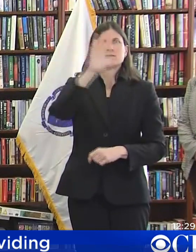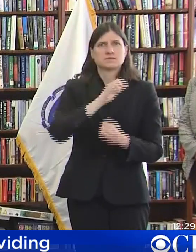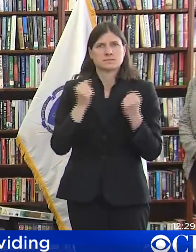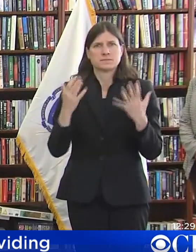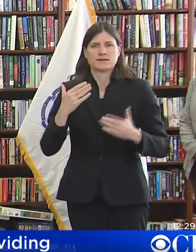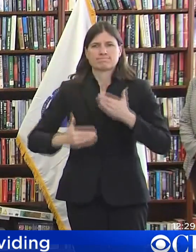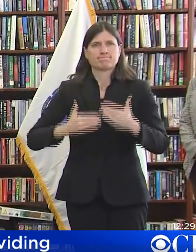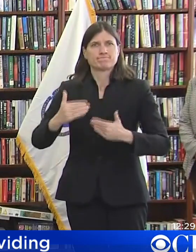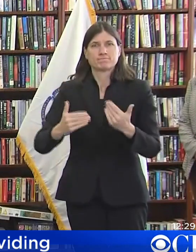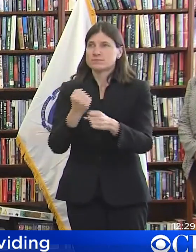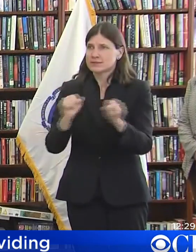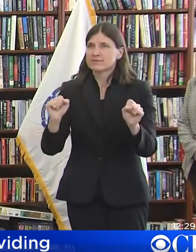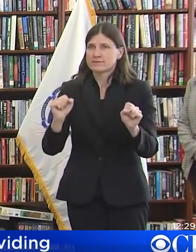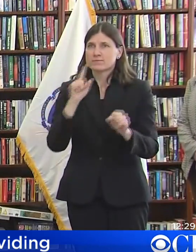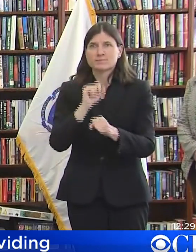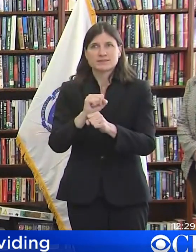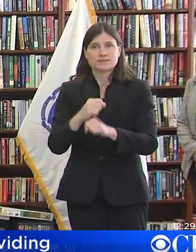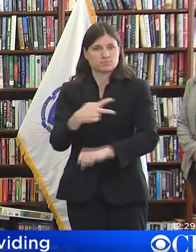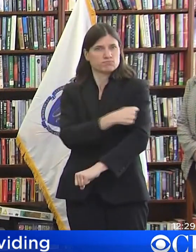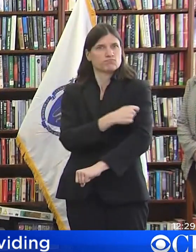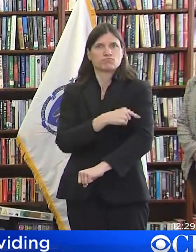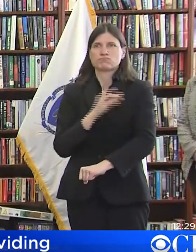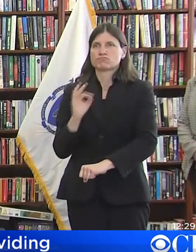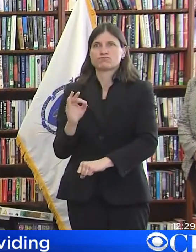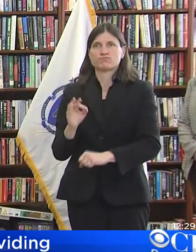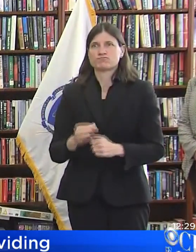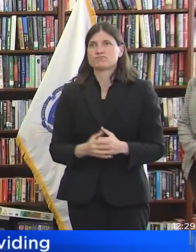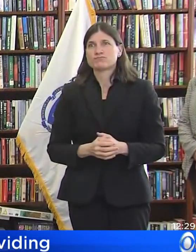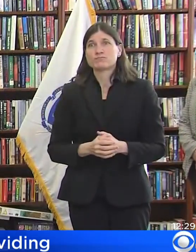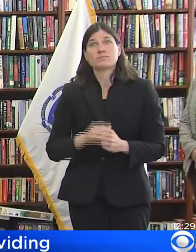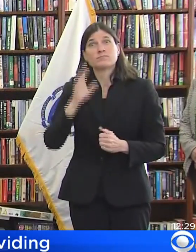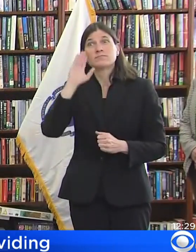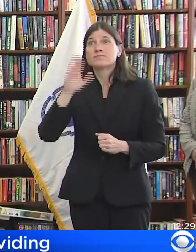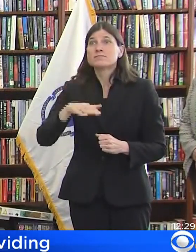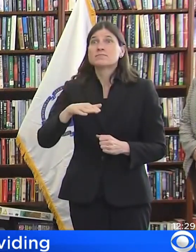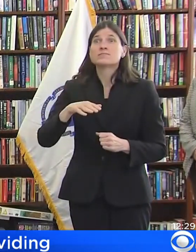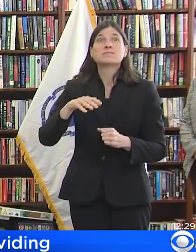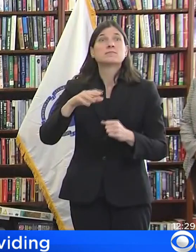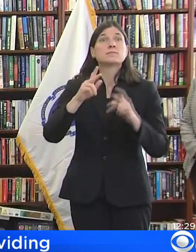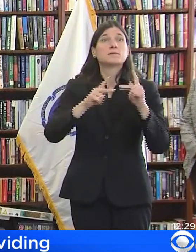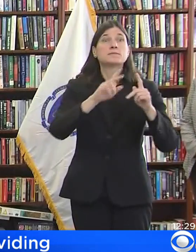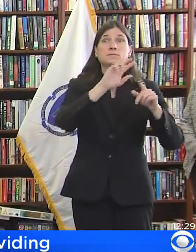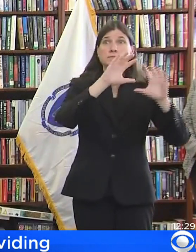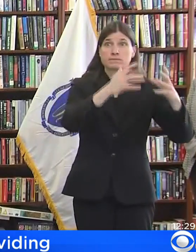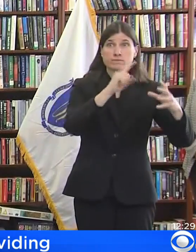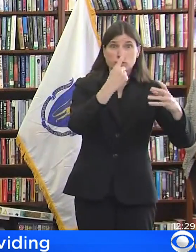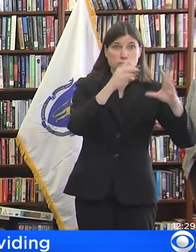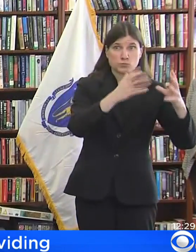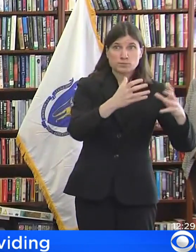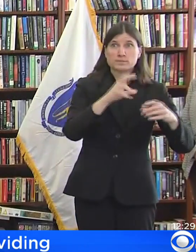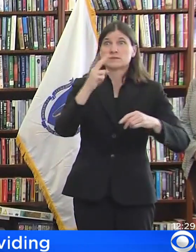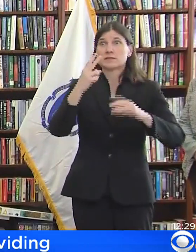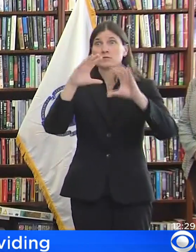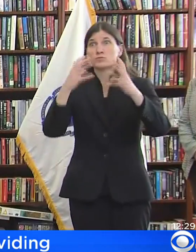IN FACT, WE'LL BE READY TO MOVE ON TO THE NEXT PHASE OF OUR DISTRIBUTION PLAN IN THE COMING